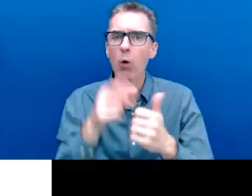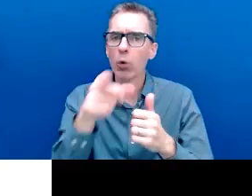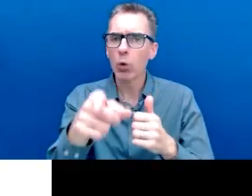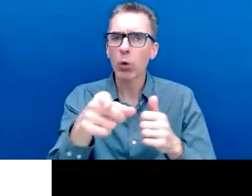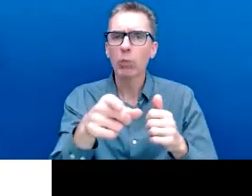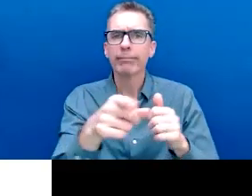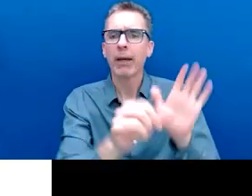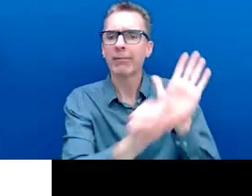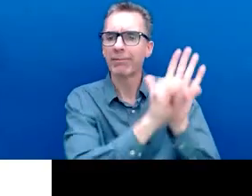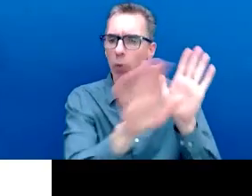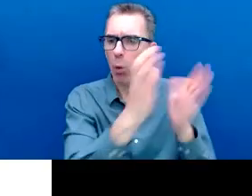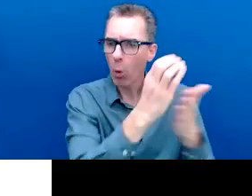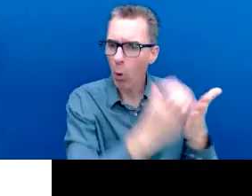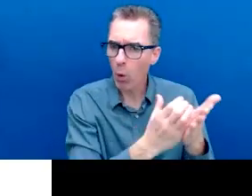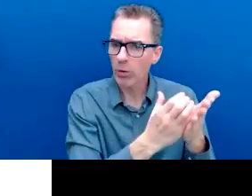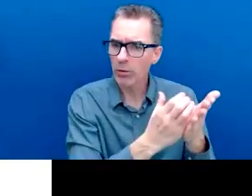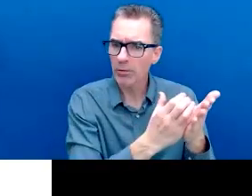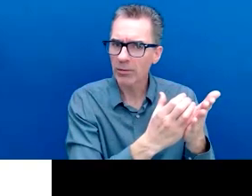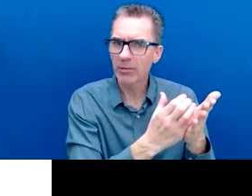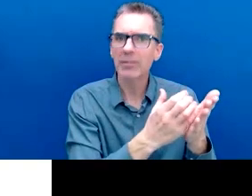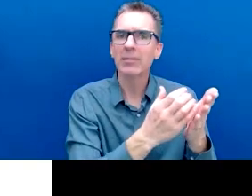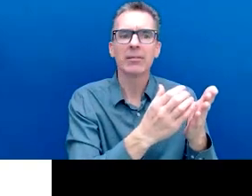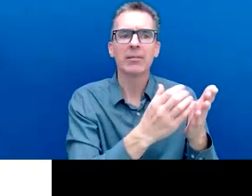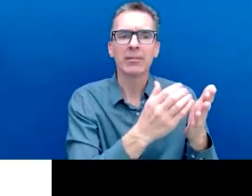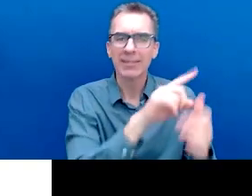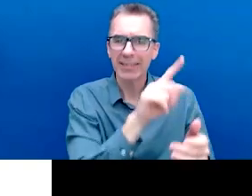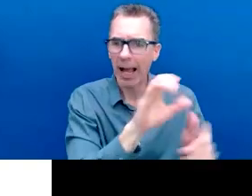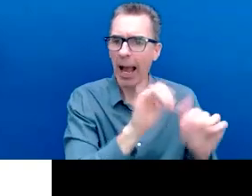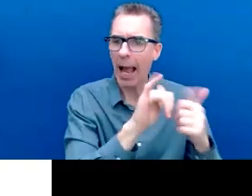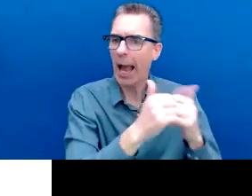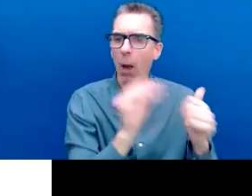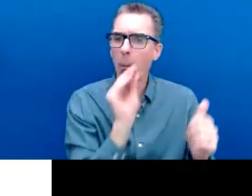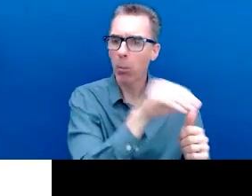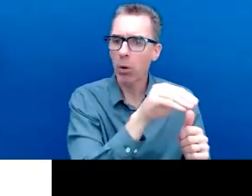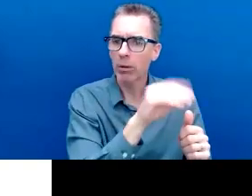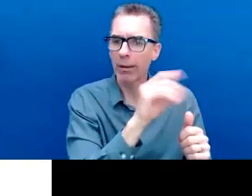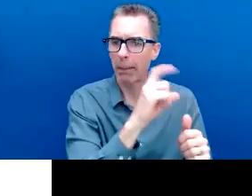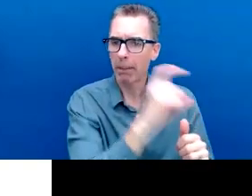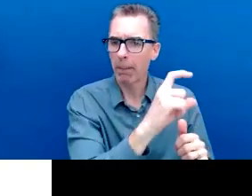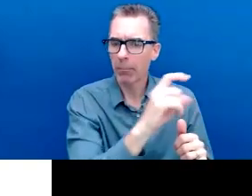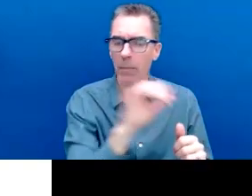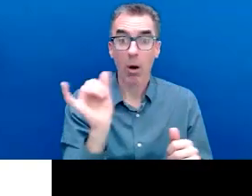in the online schedule using the Follett Discover system. There's also a video for students showing them,